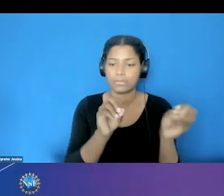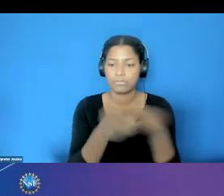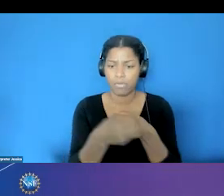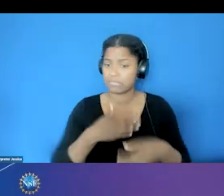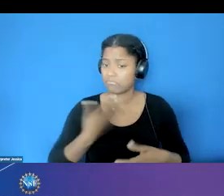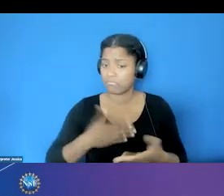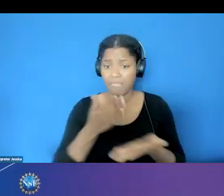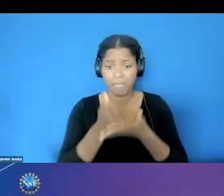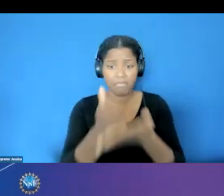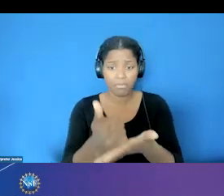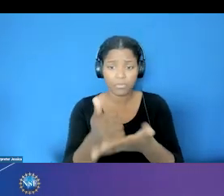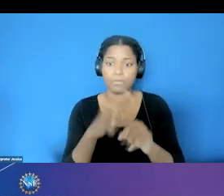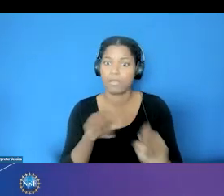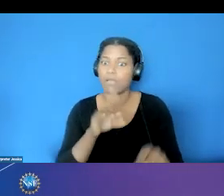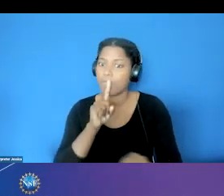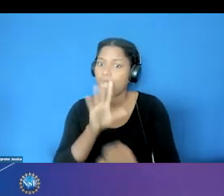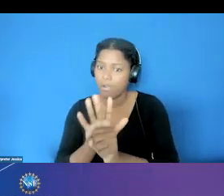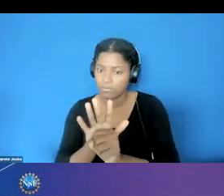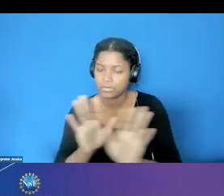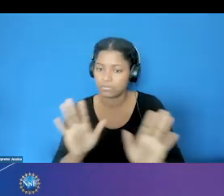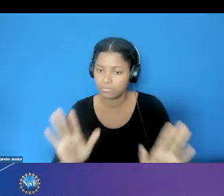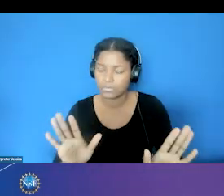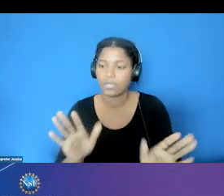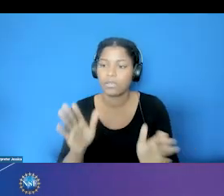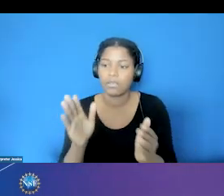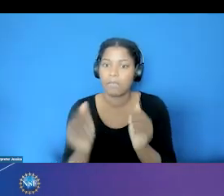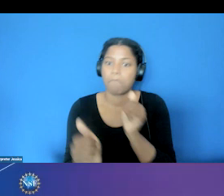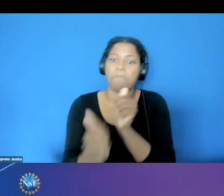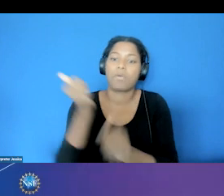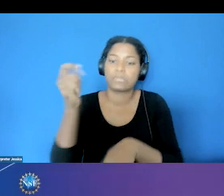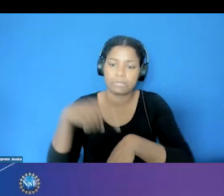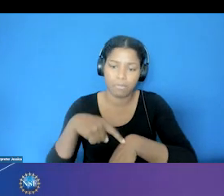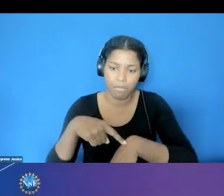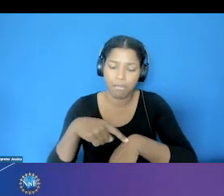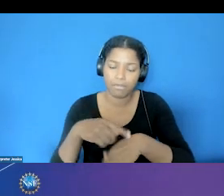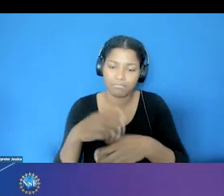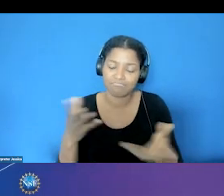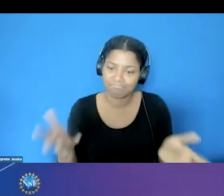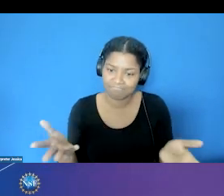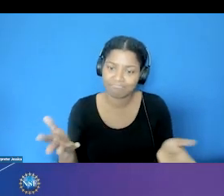But I promise you, nine times out of 10, and you all can correct me if I'm wrong,